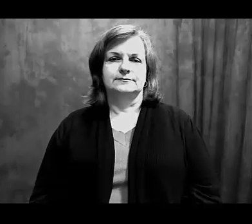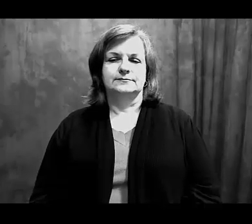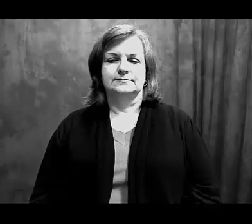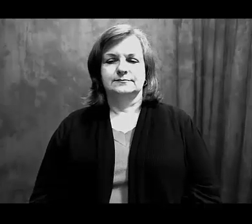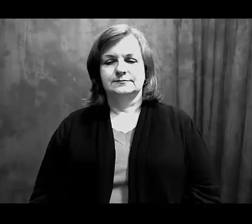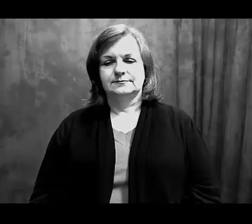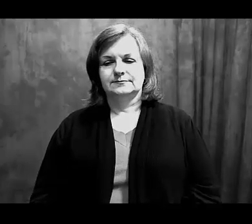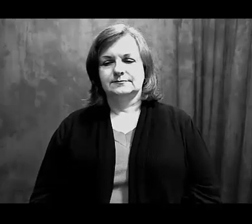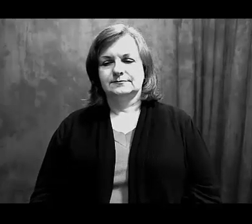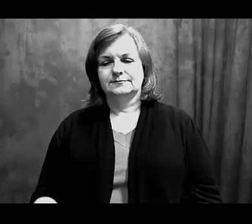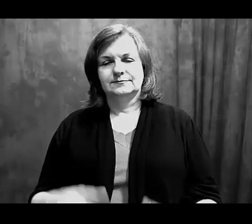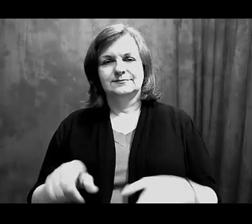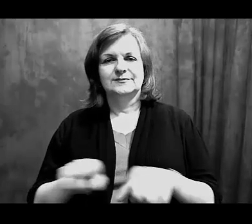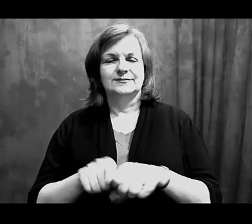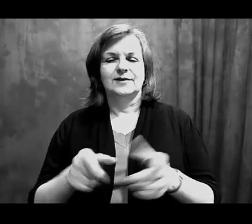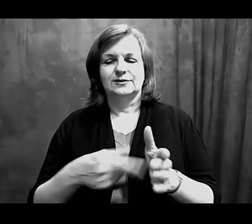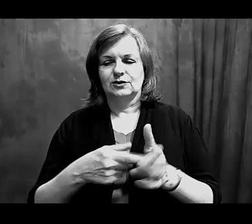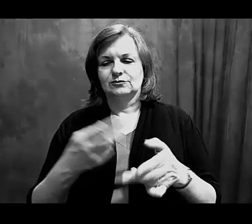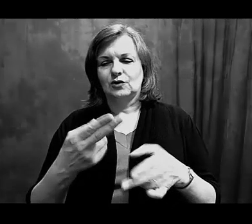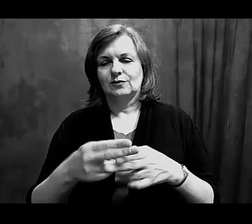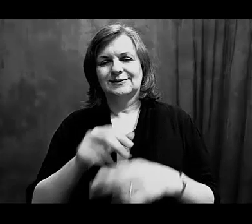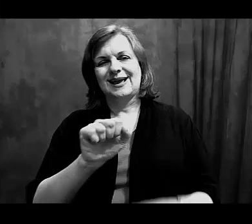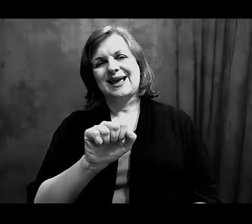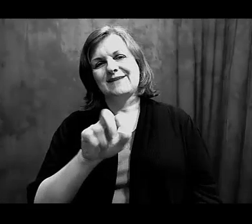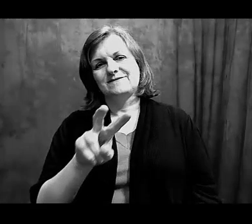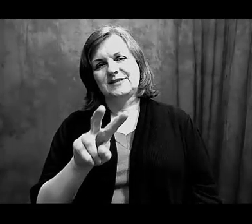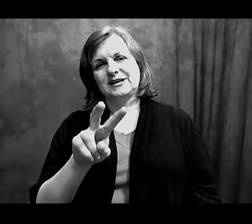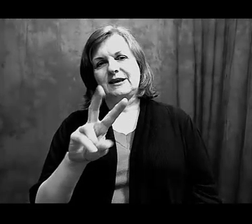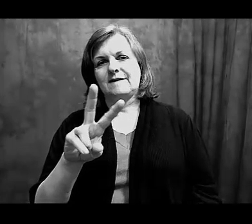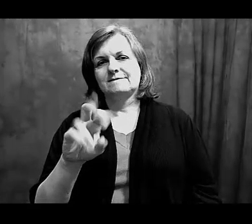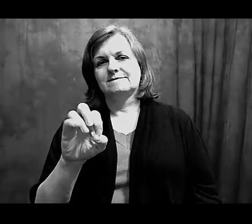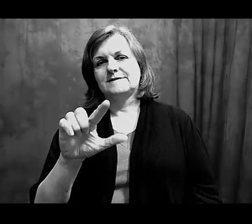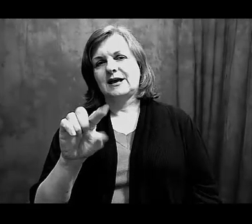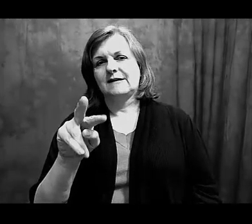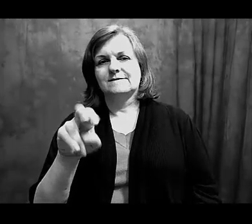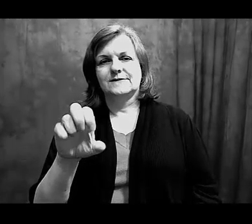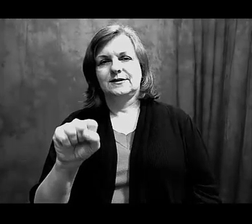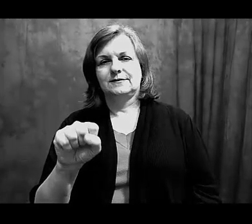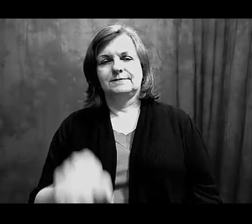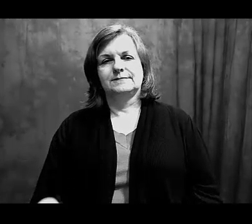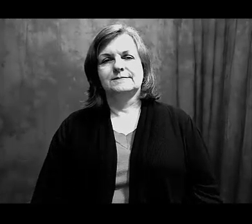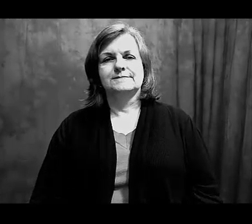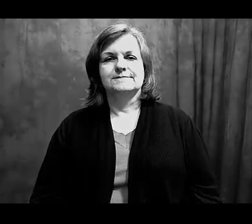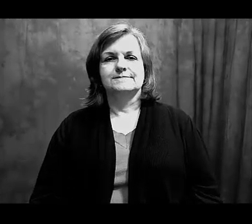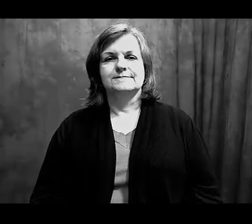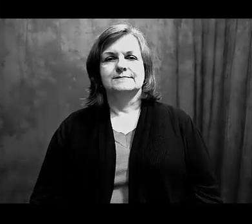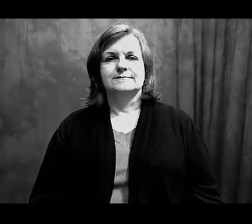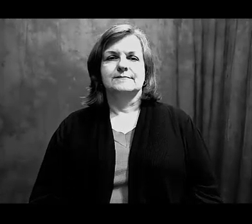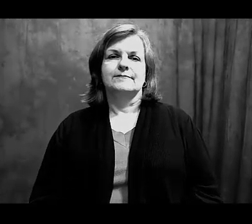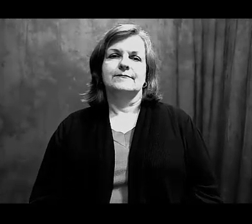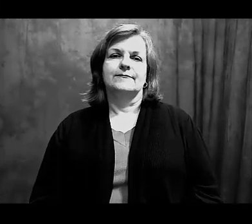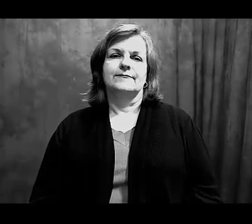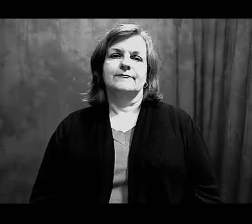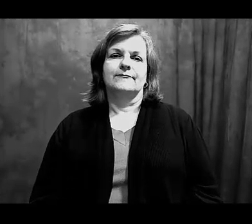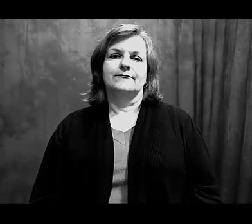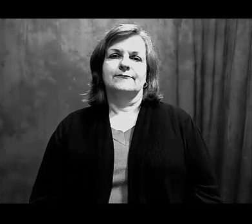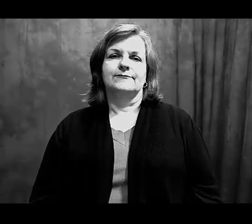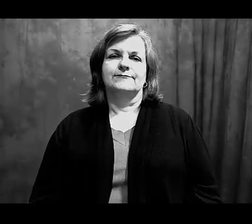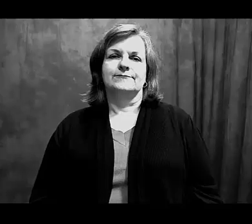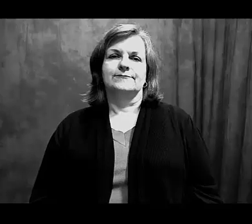the connections between the atria and the ventricles